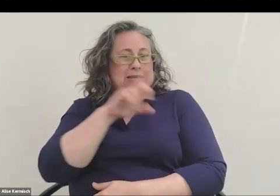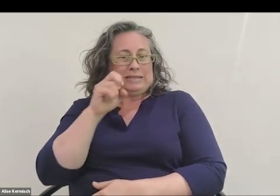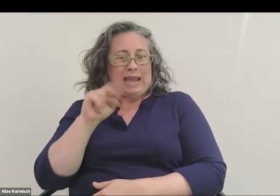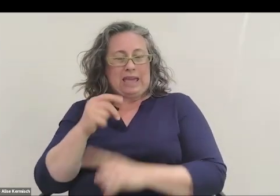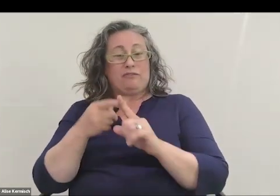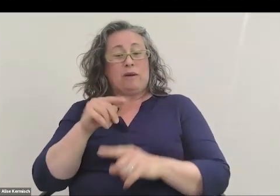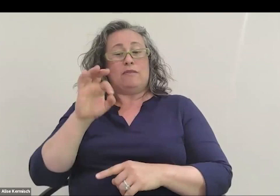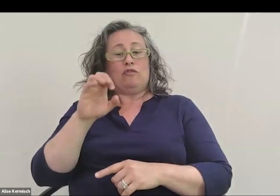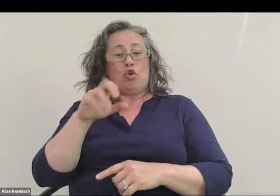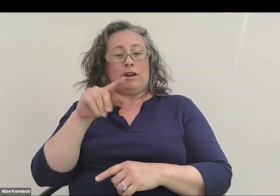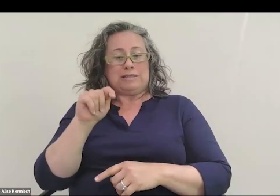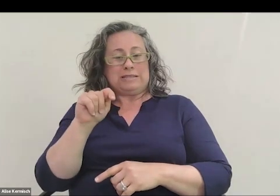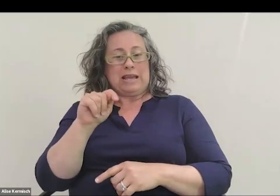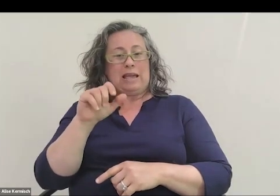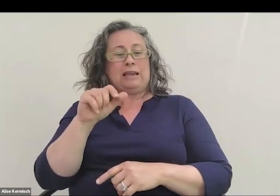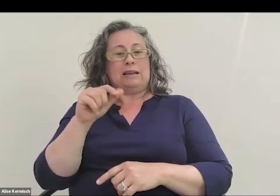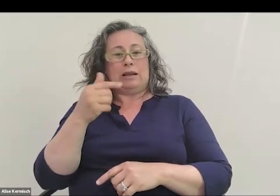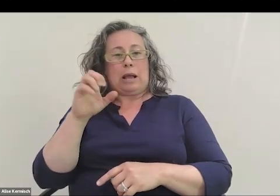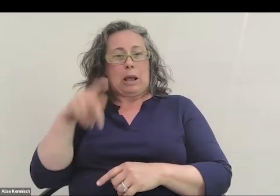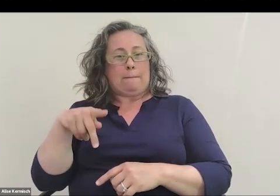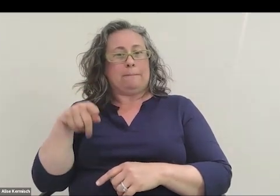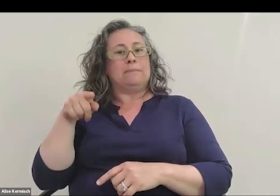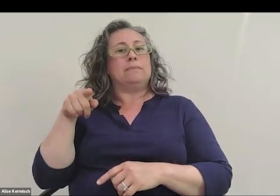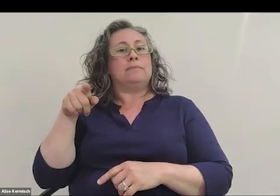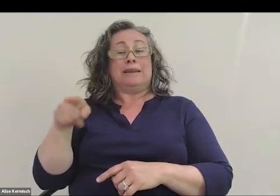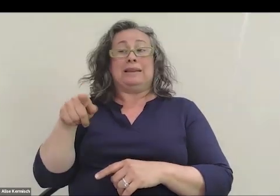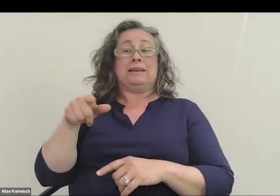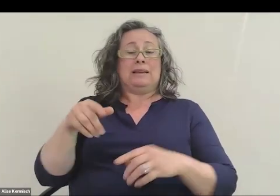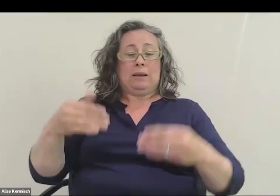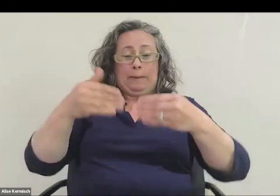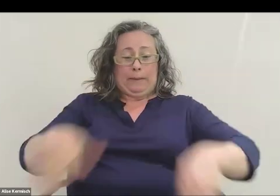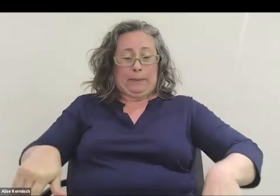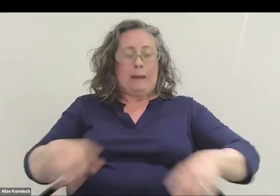He is a double amputee, although he is not really in real life, but so many of our villains.